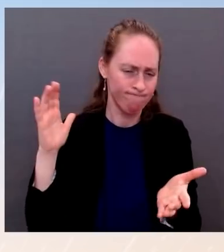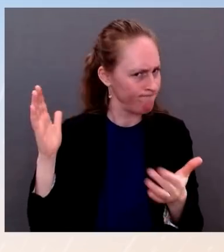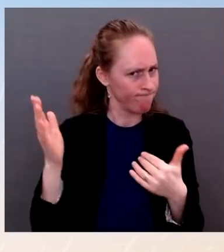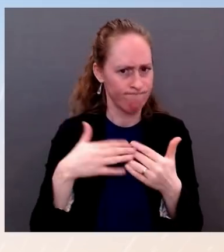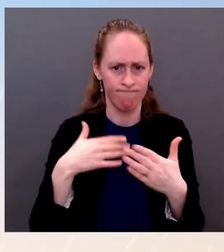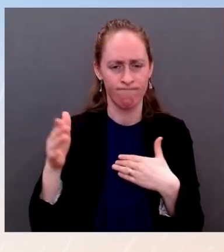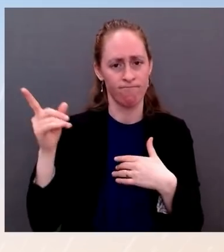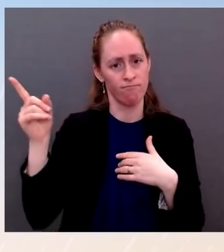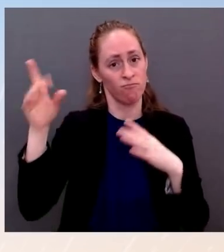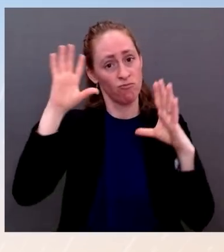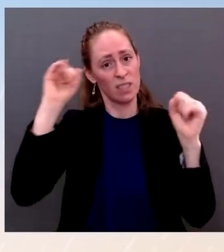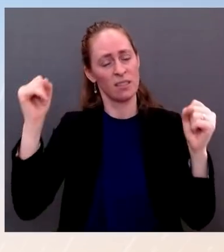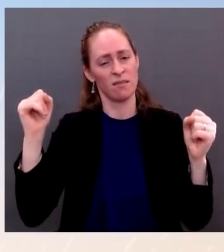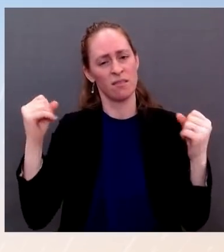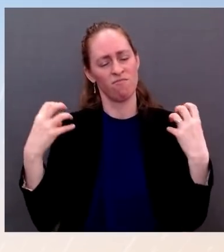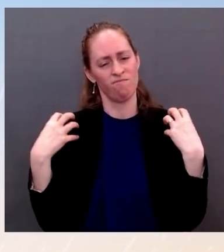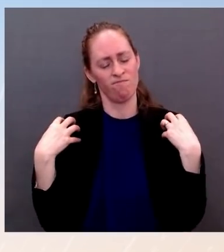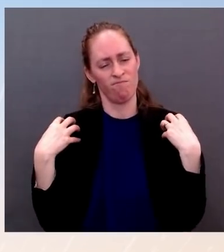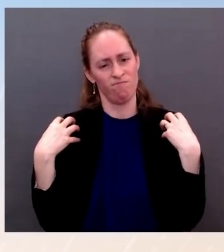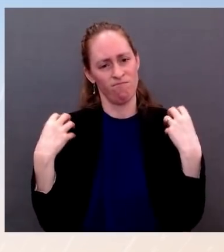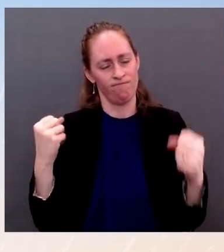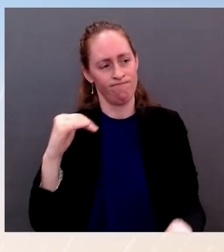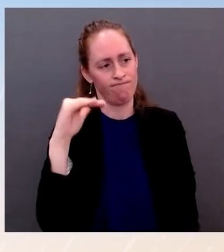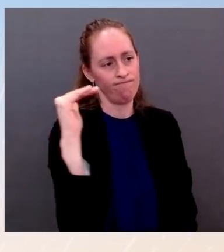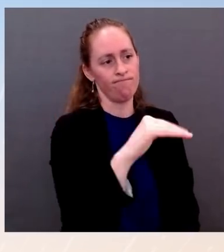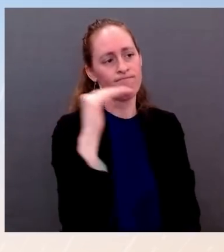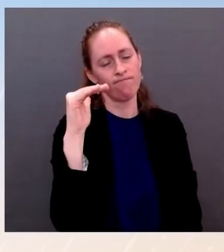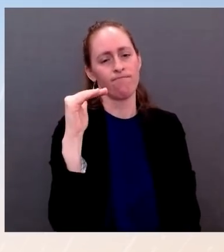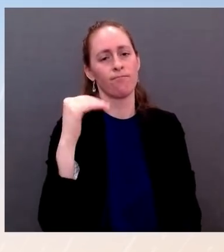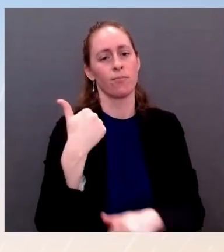because we are not ending a 20-year war. We are trying to prevent war here.